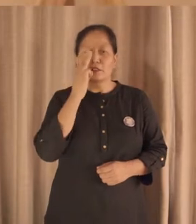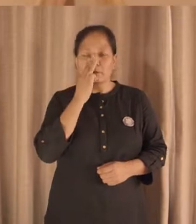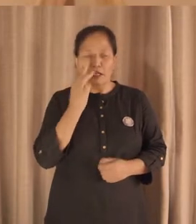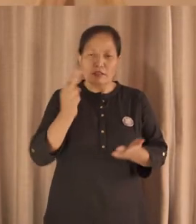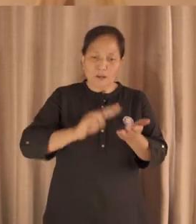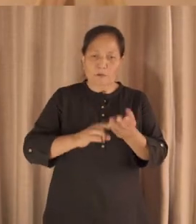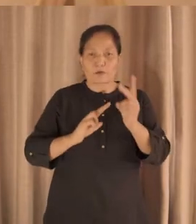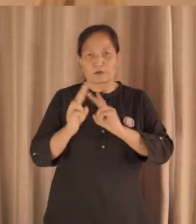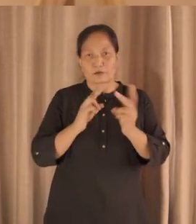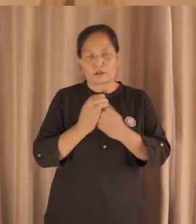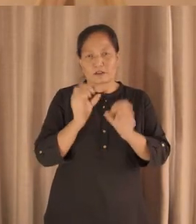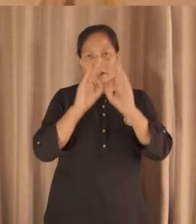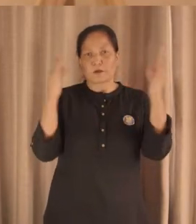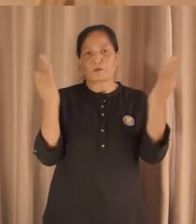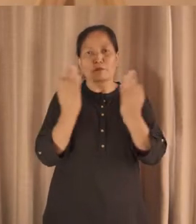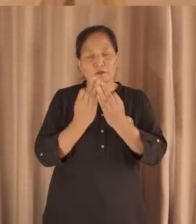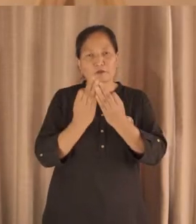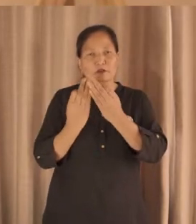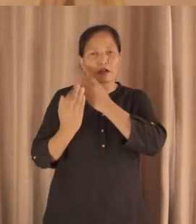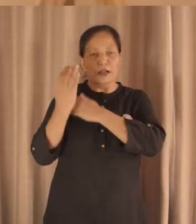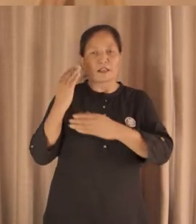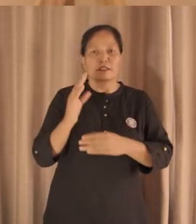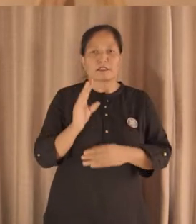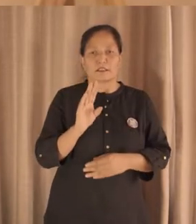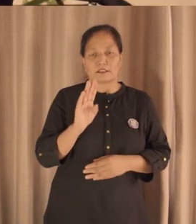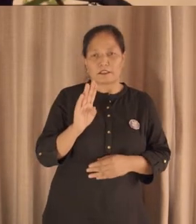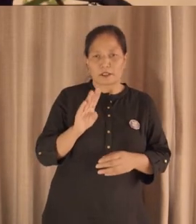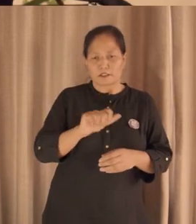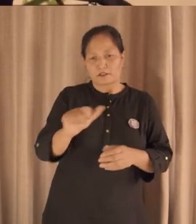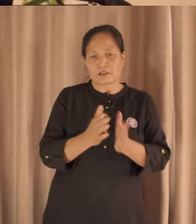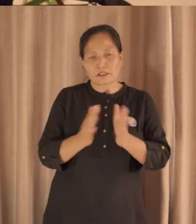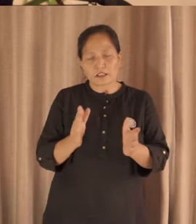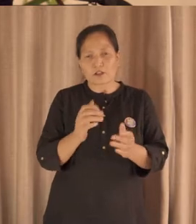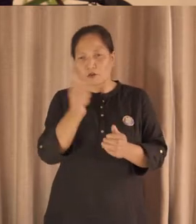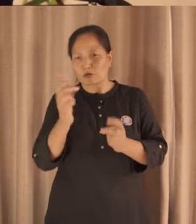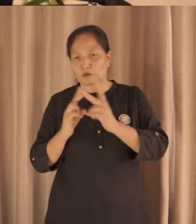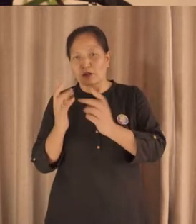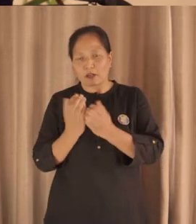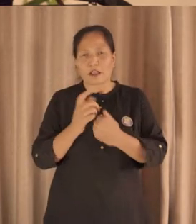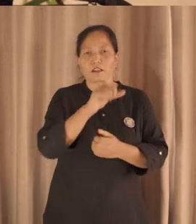the diversity of Nepali society in a systematic way or by creating ownership and belonging